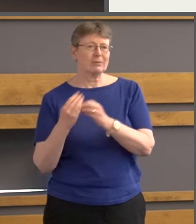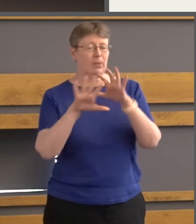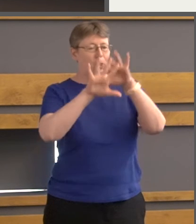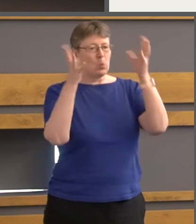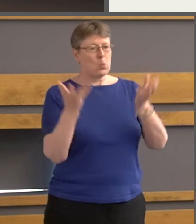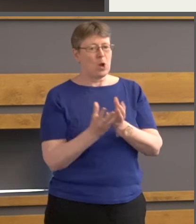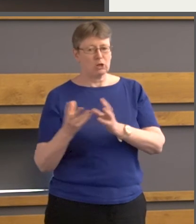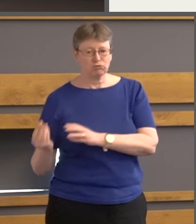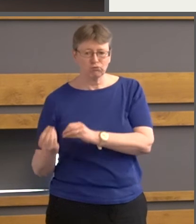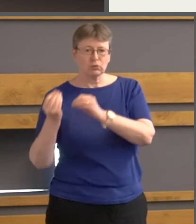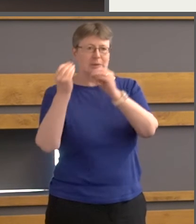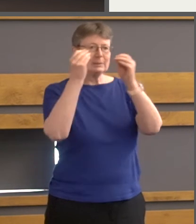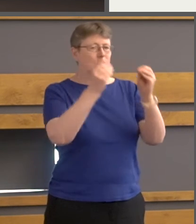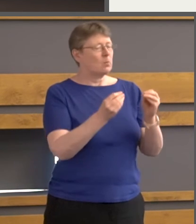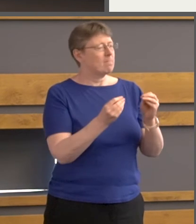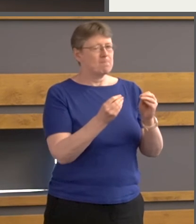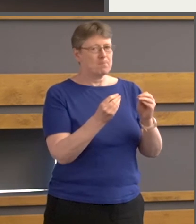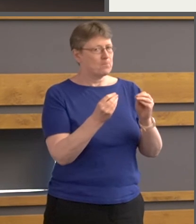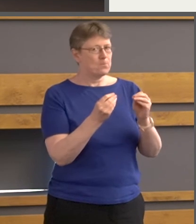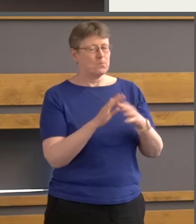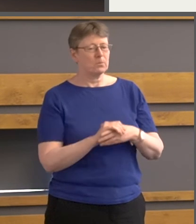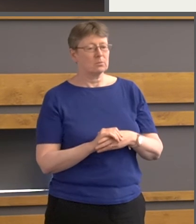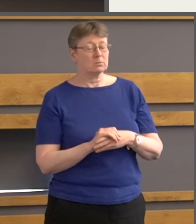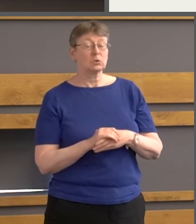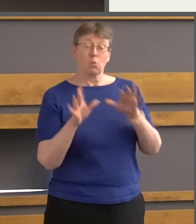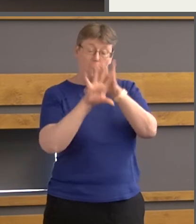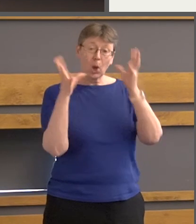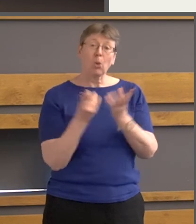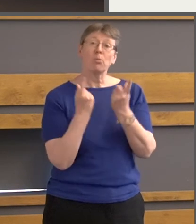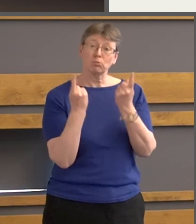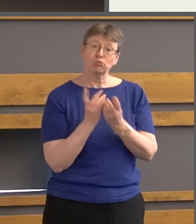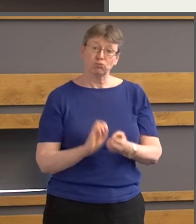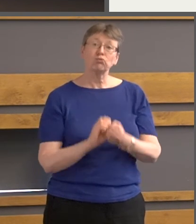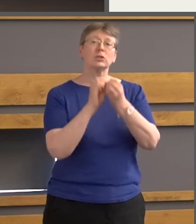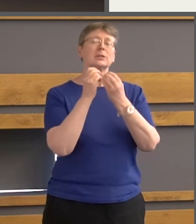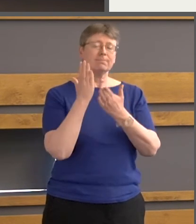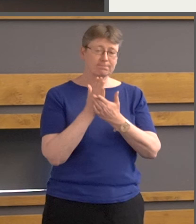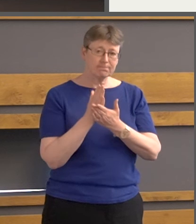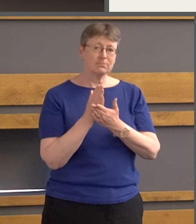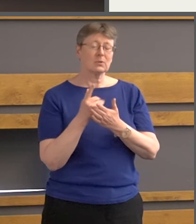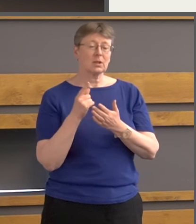But while it was a global product, and I love the way the local and the global,